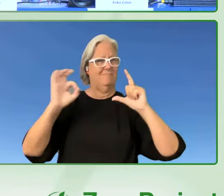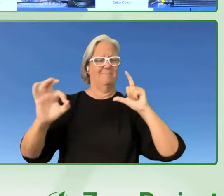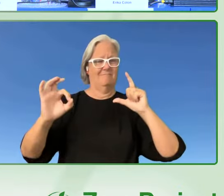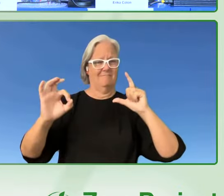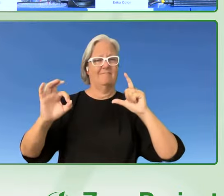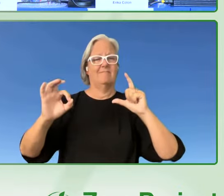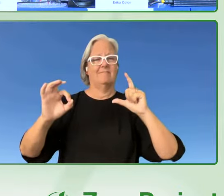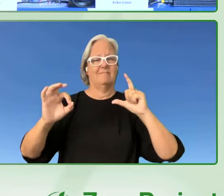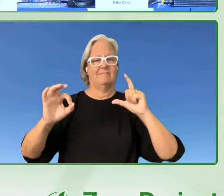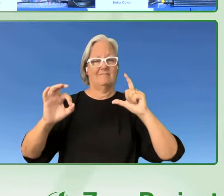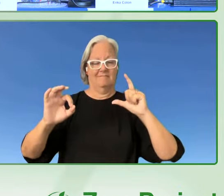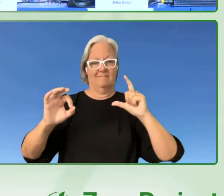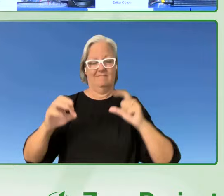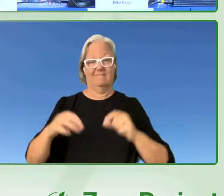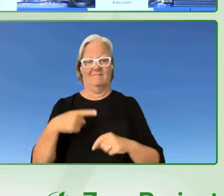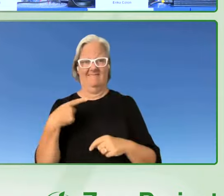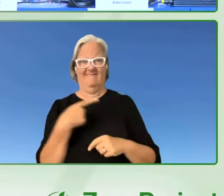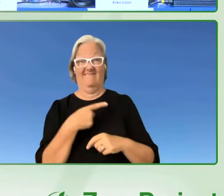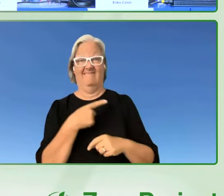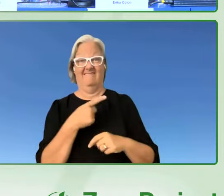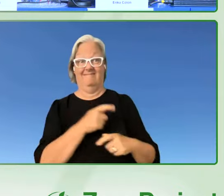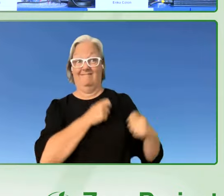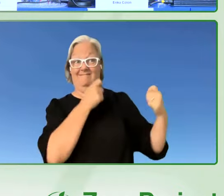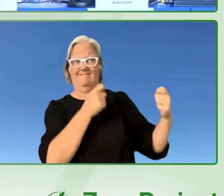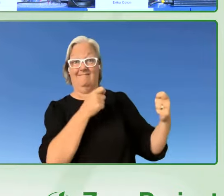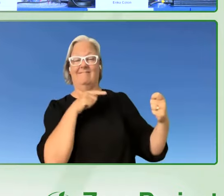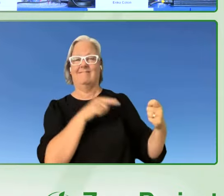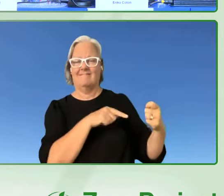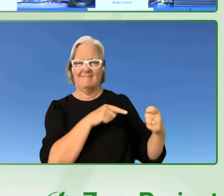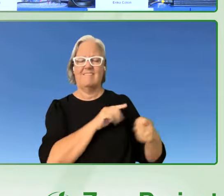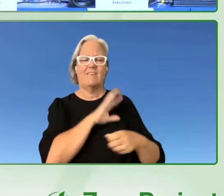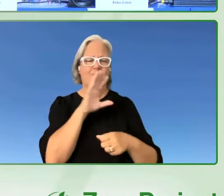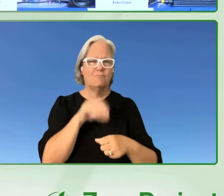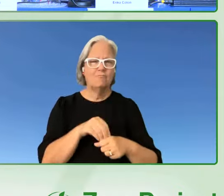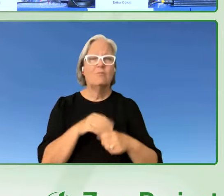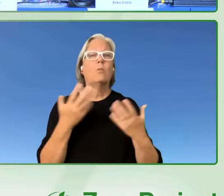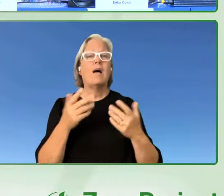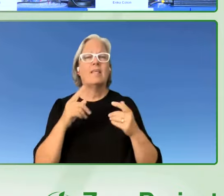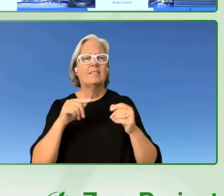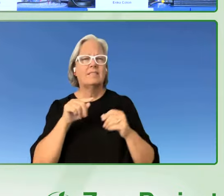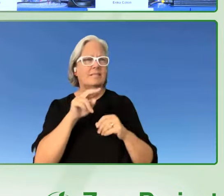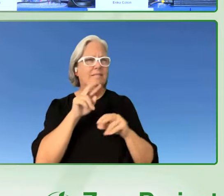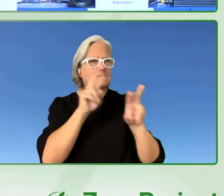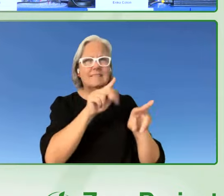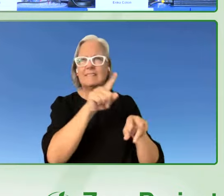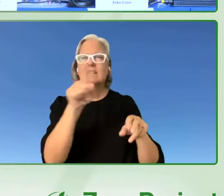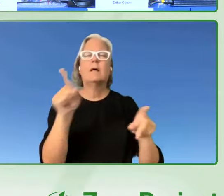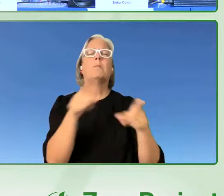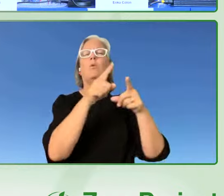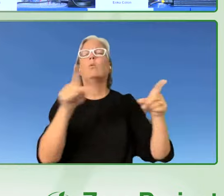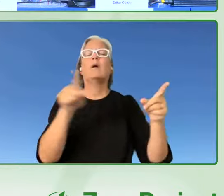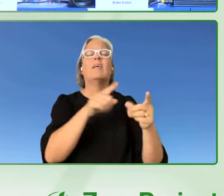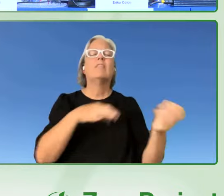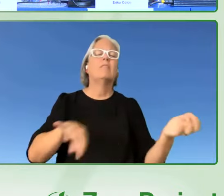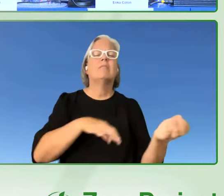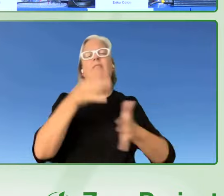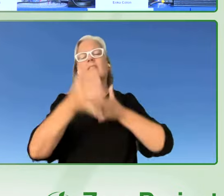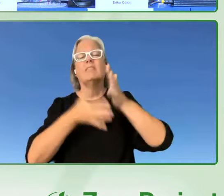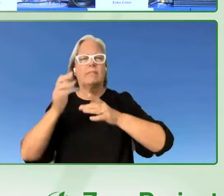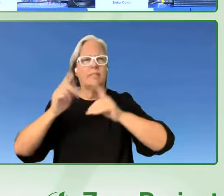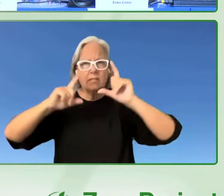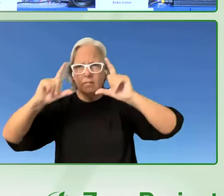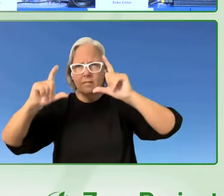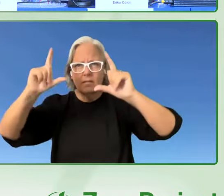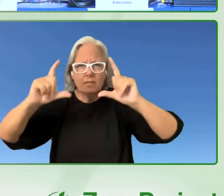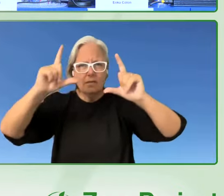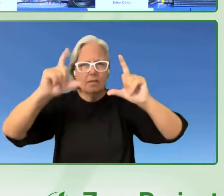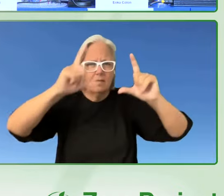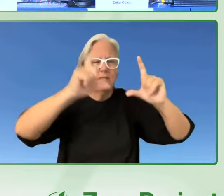If people want to grow this, please do talk to me after.